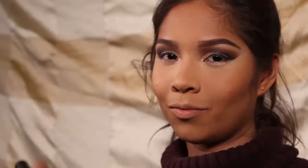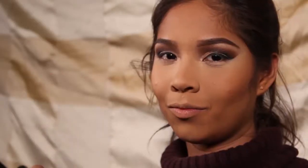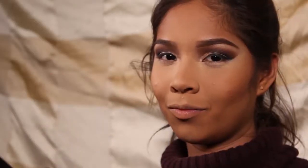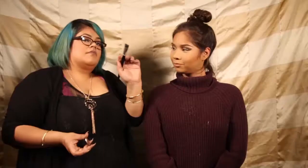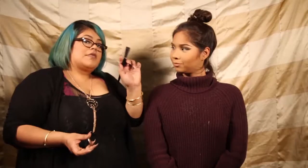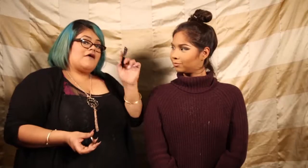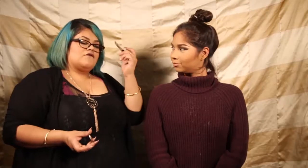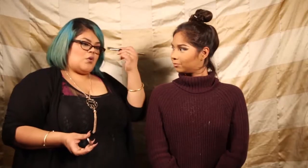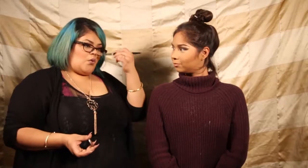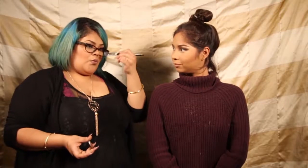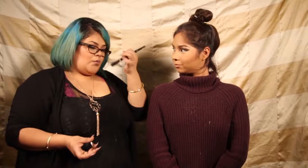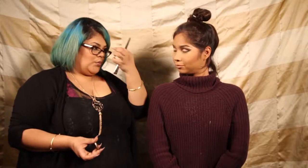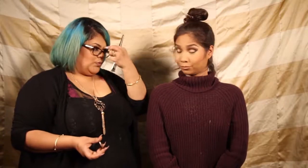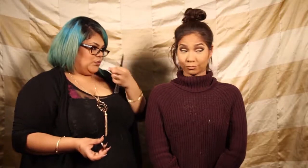this brush is for your nose..